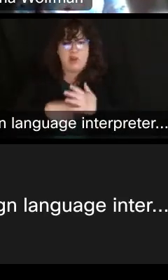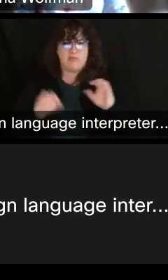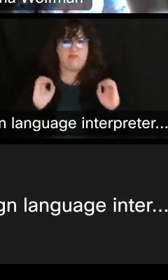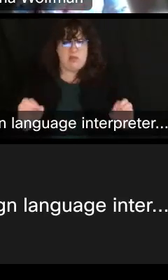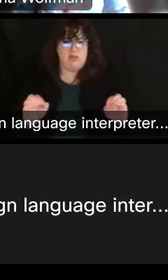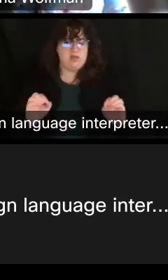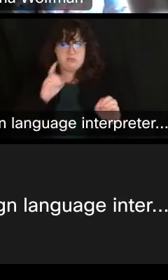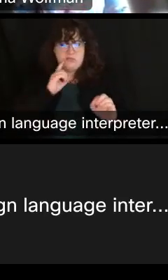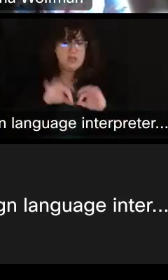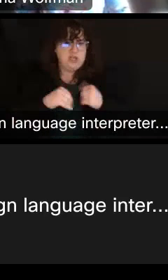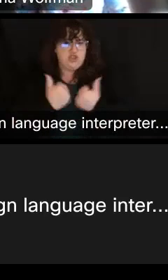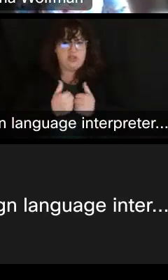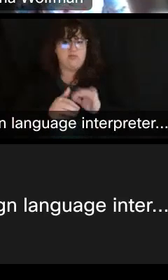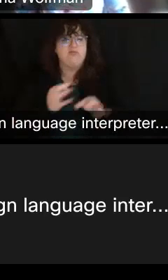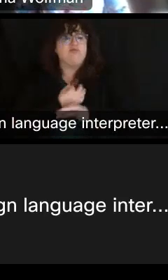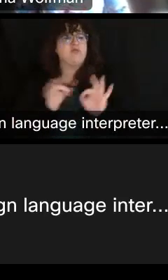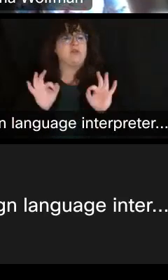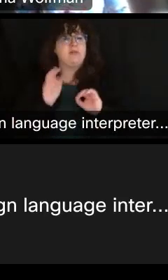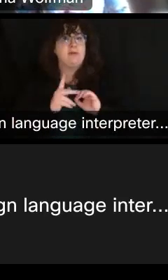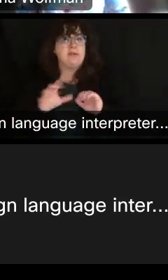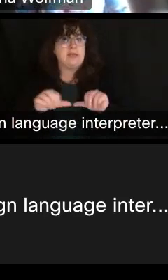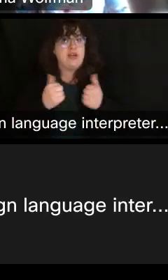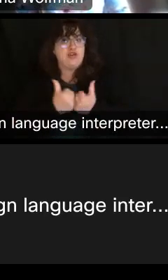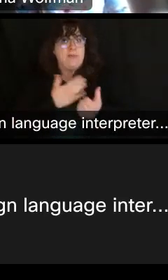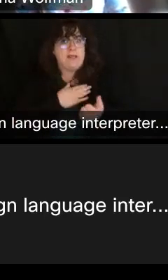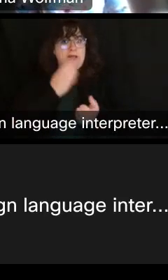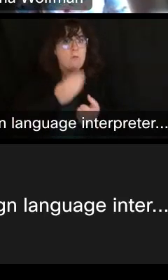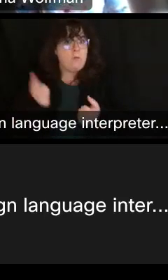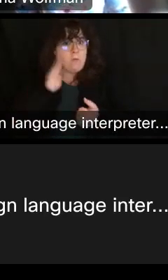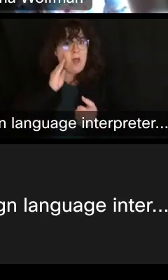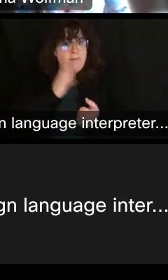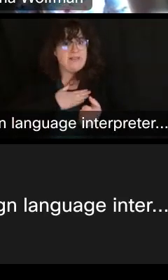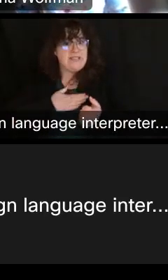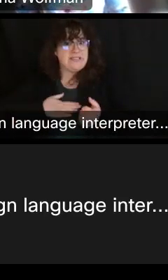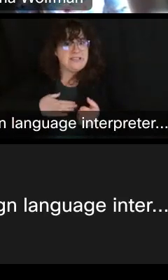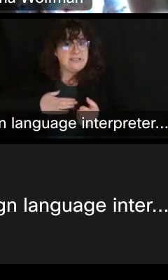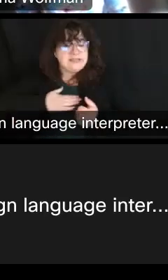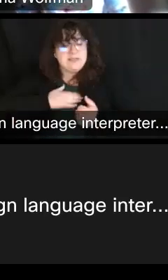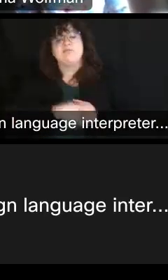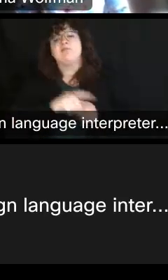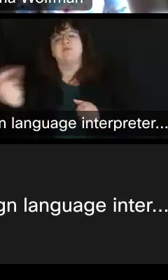keep the PPC agencies in mind along with we have permanency support services,